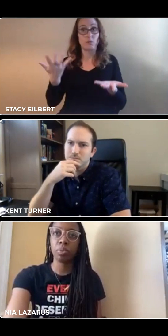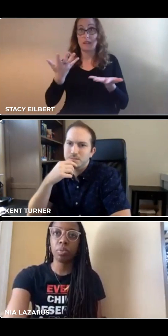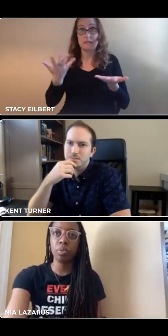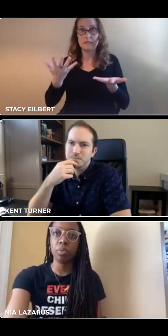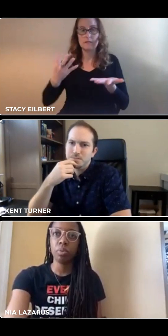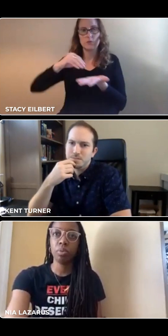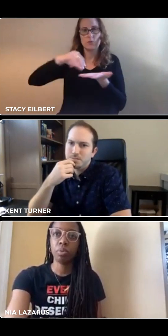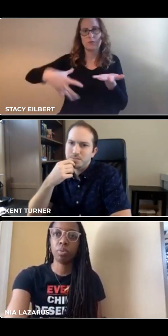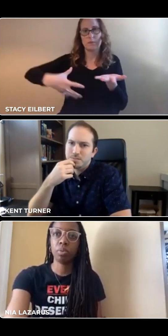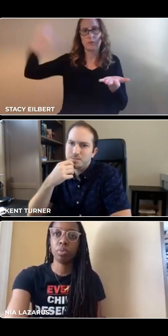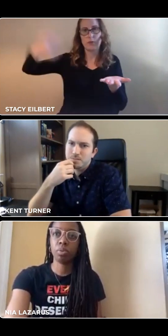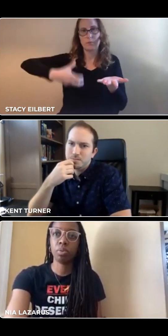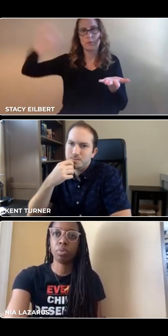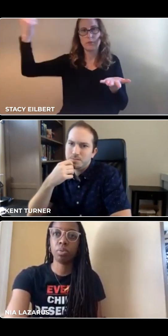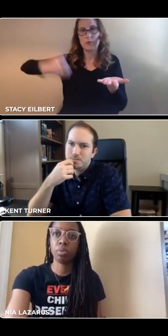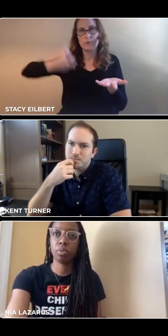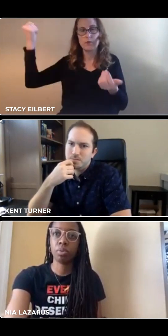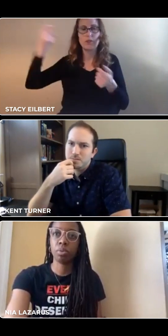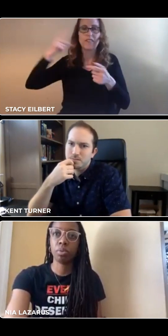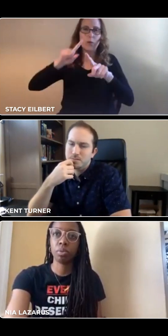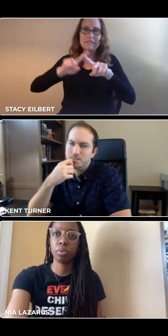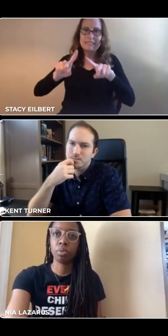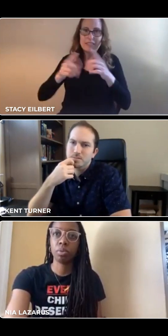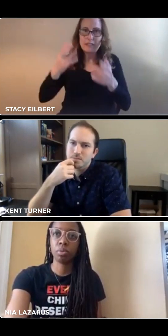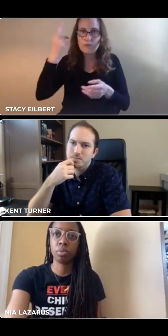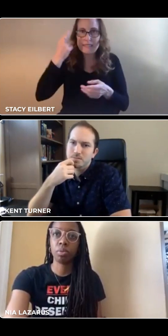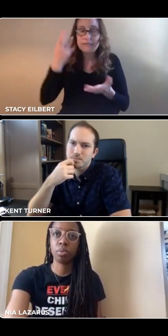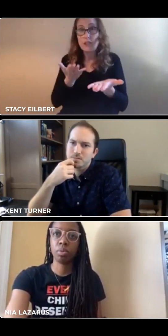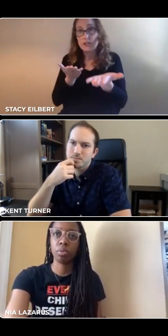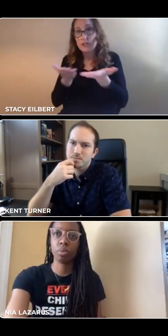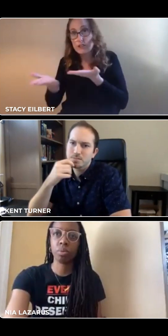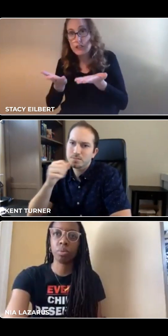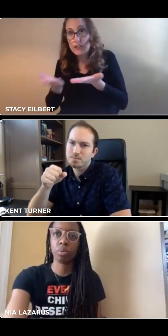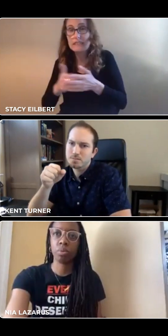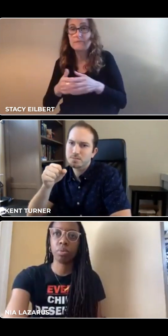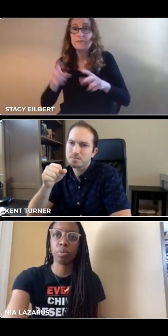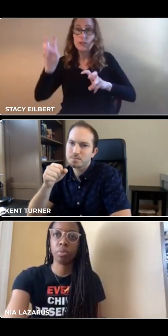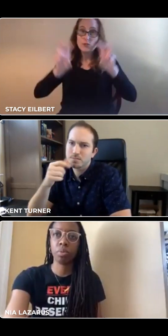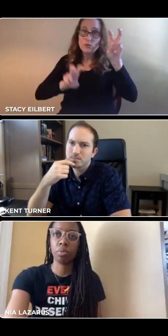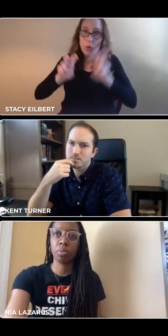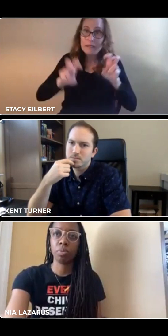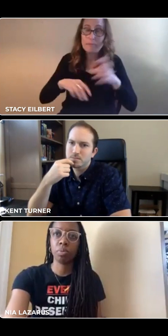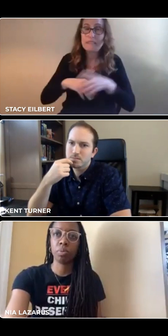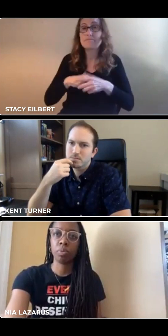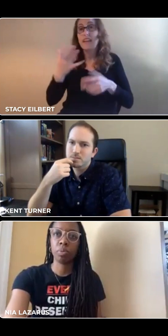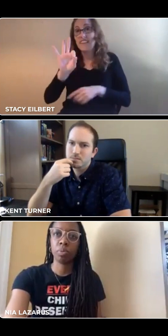frustrations I experienced was having students pulled out of my classes for different reasons,